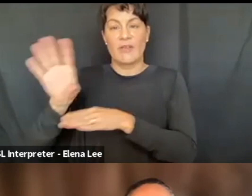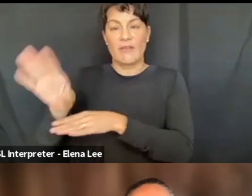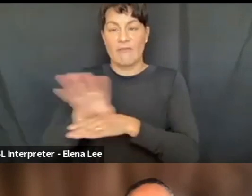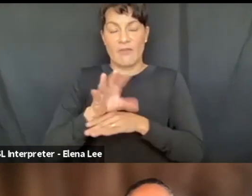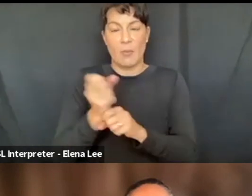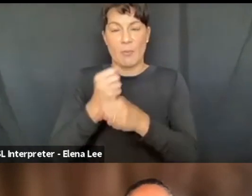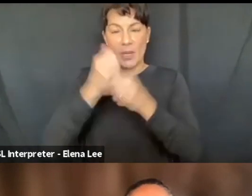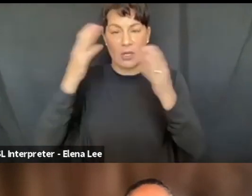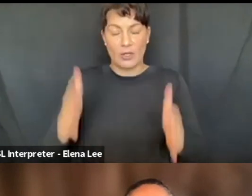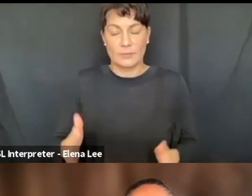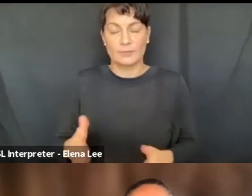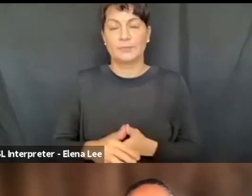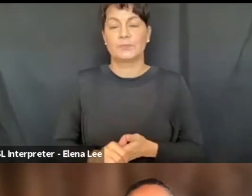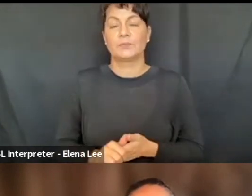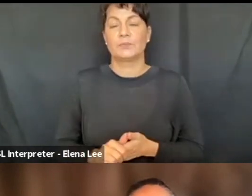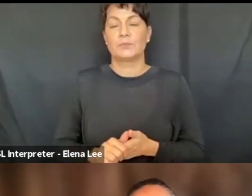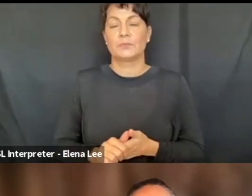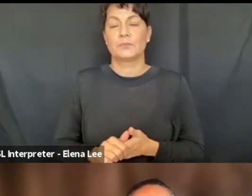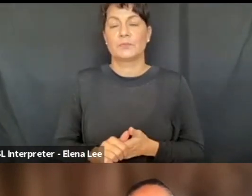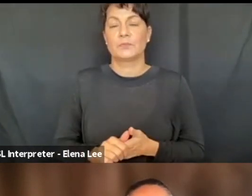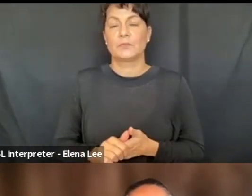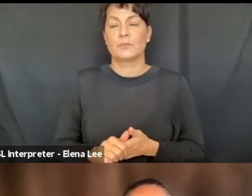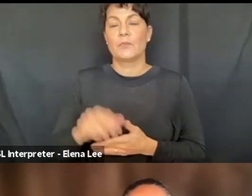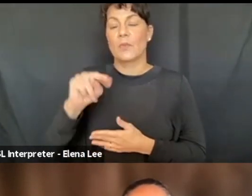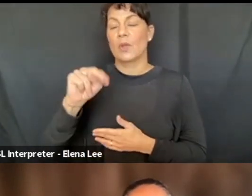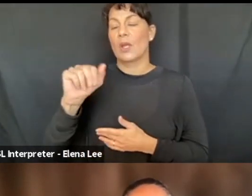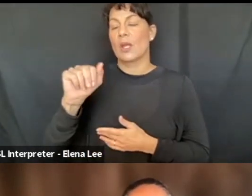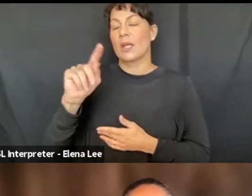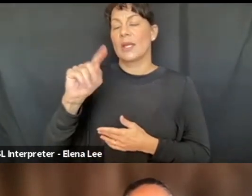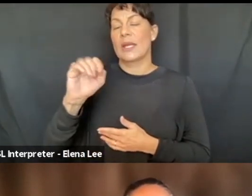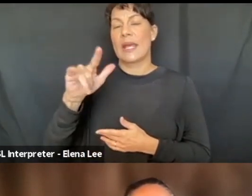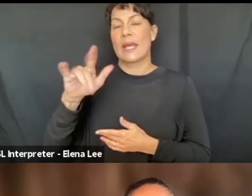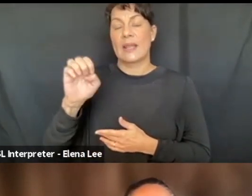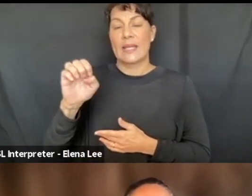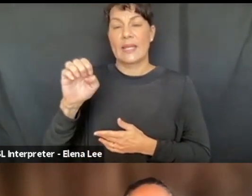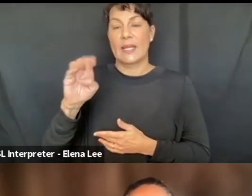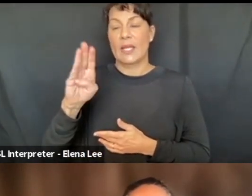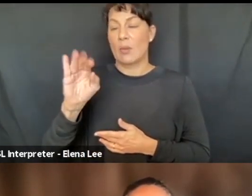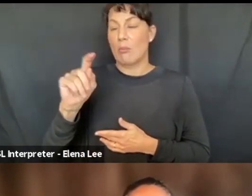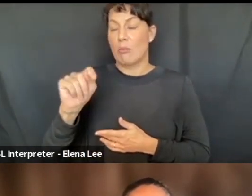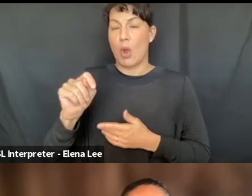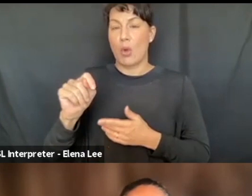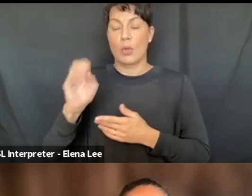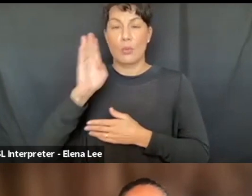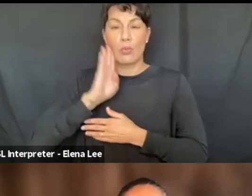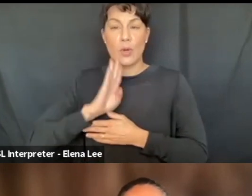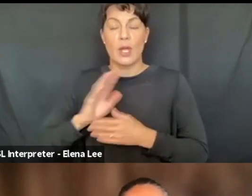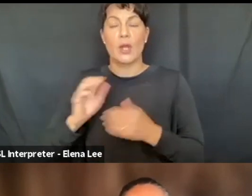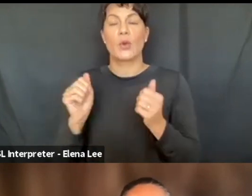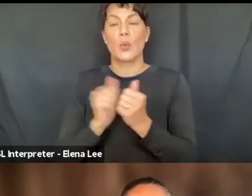at Human Rights Watch, and Natalie Bullock-Brown, who is with the Documentary Accountability Working Group,